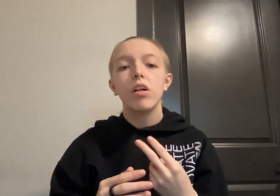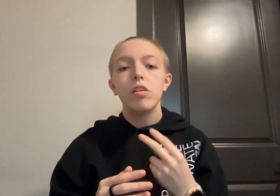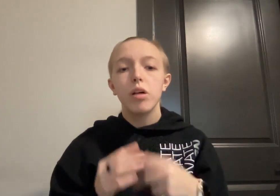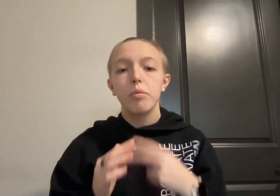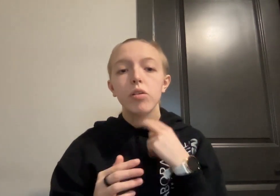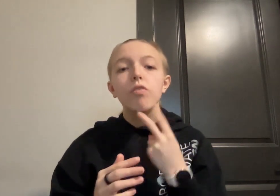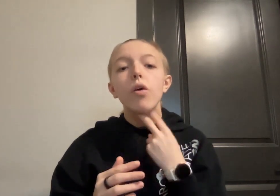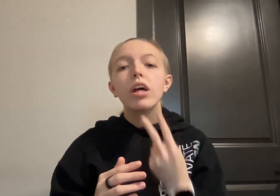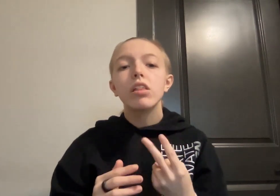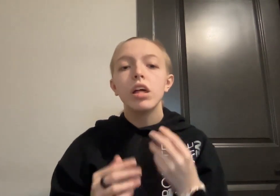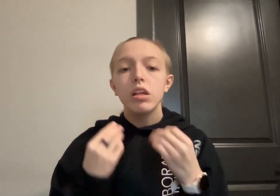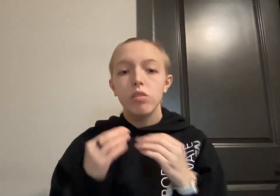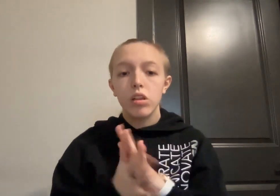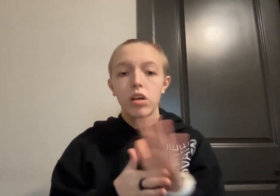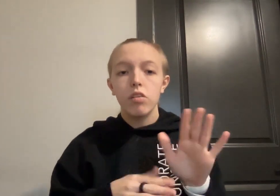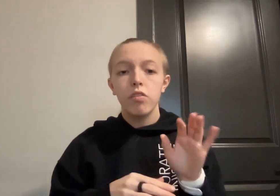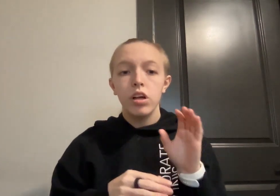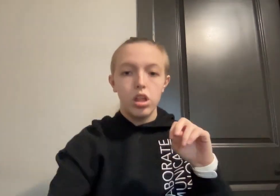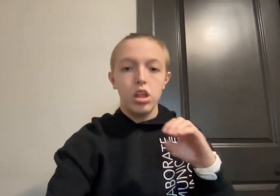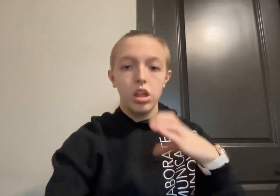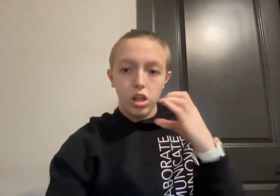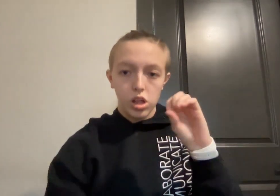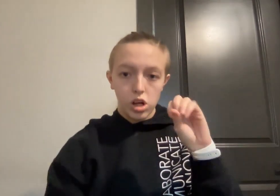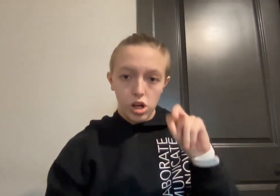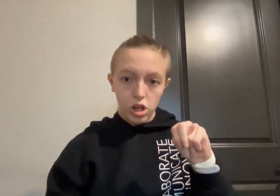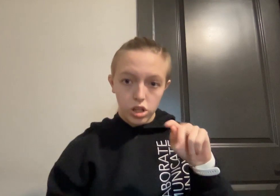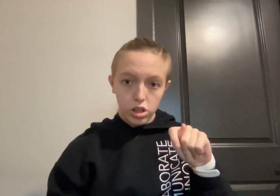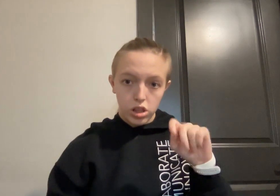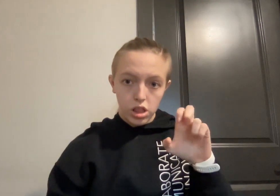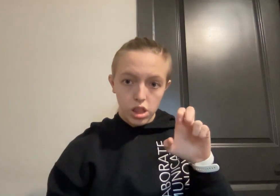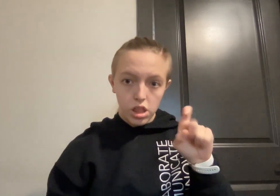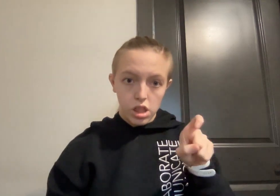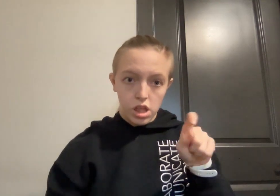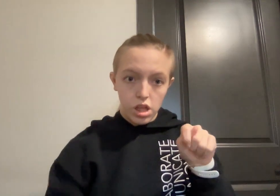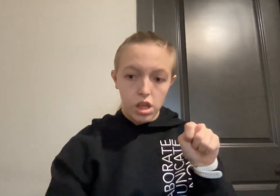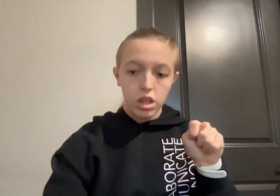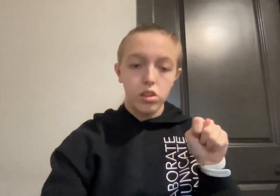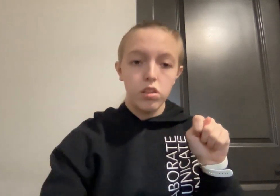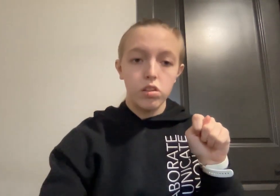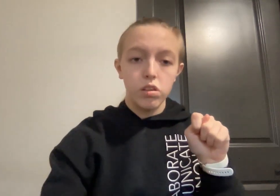of someone's voice gives enough context